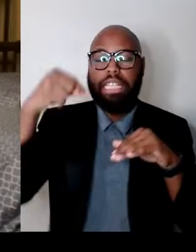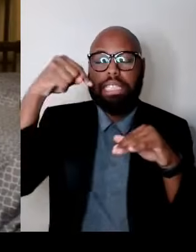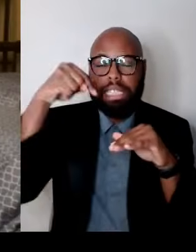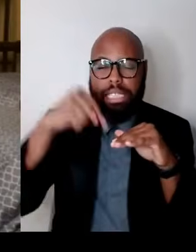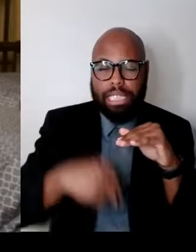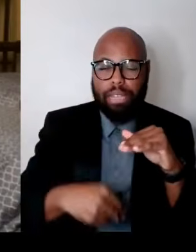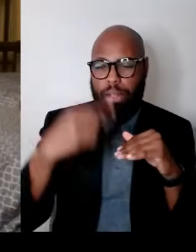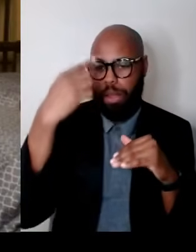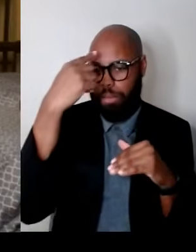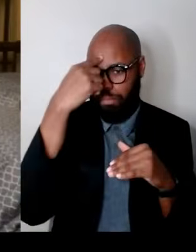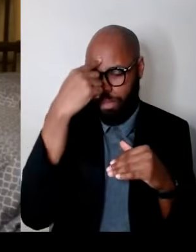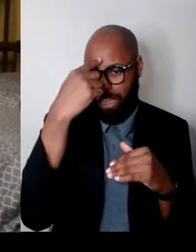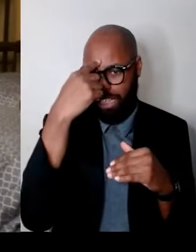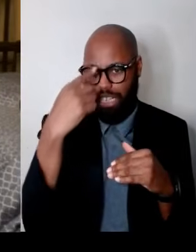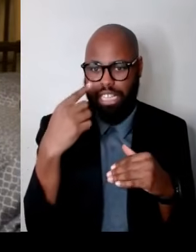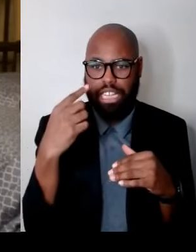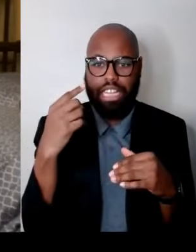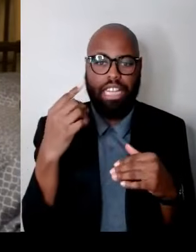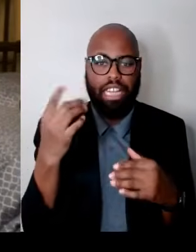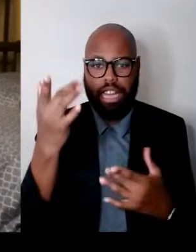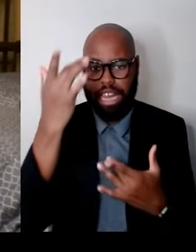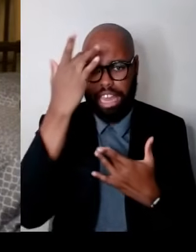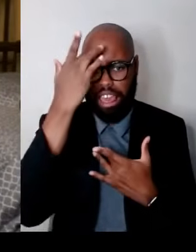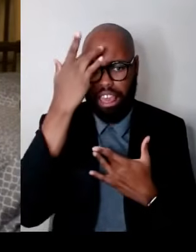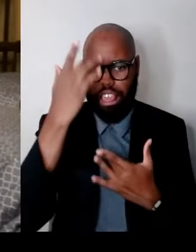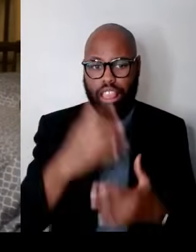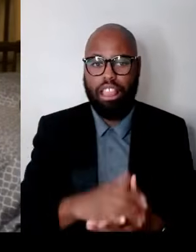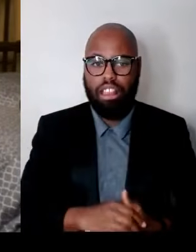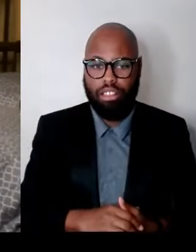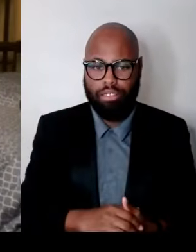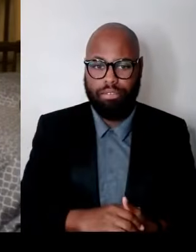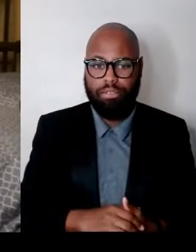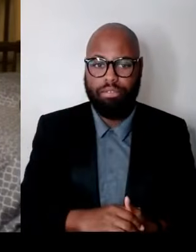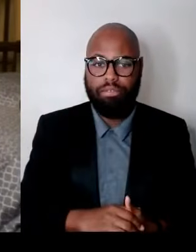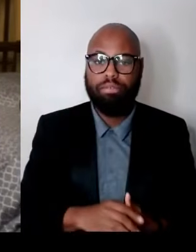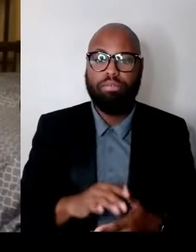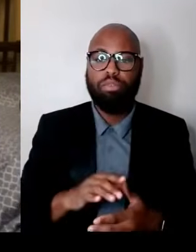And we're all leaders of color here